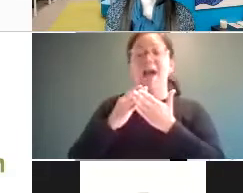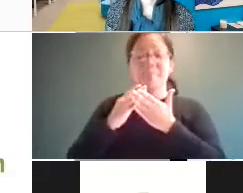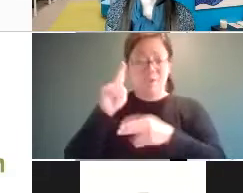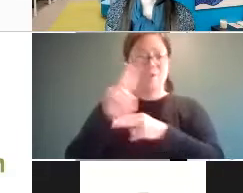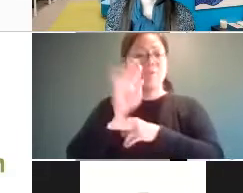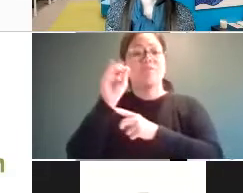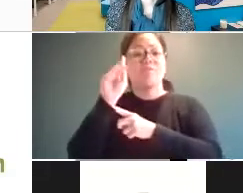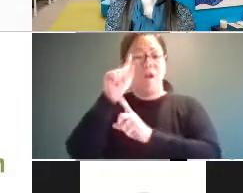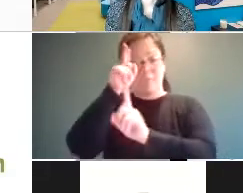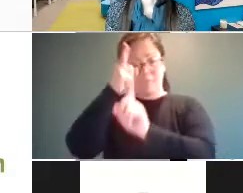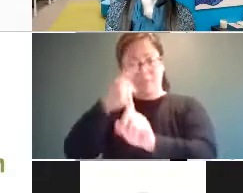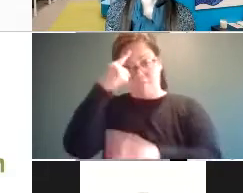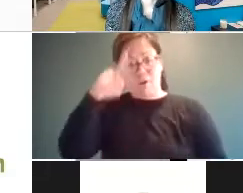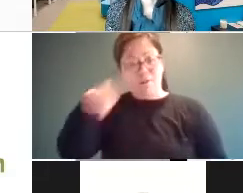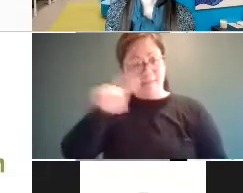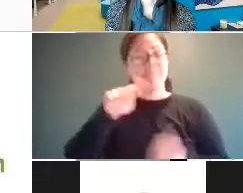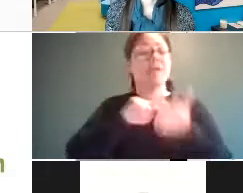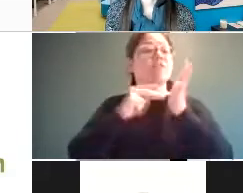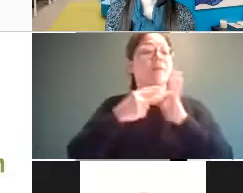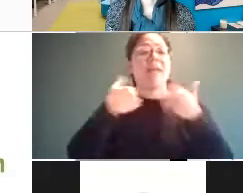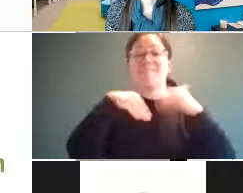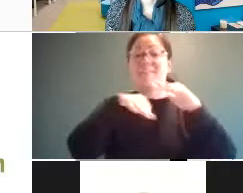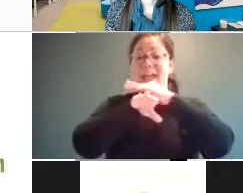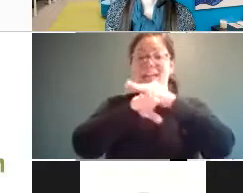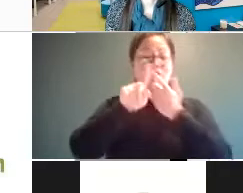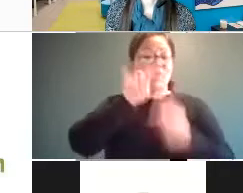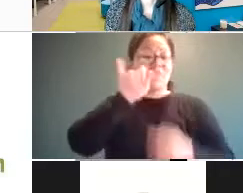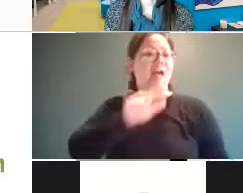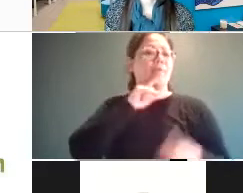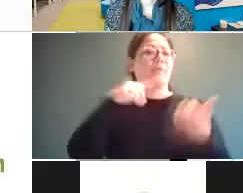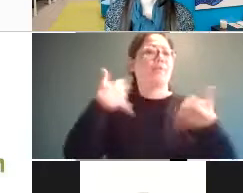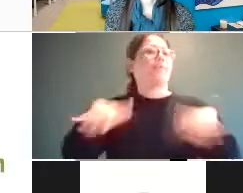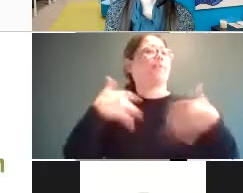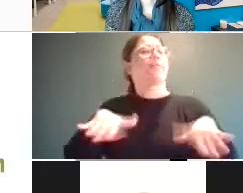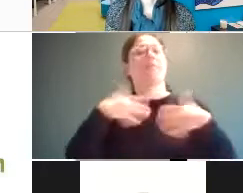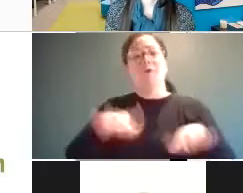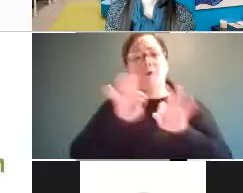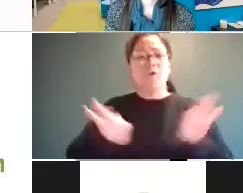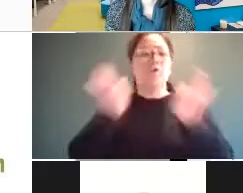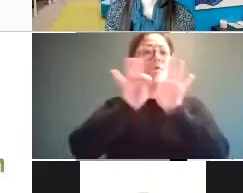And so having access to anything like that is critical when setting up a style guide.